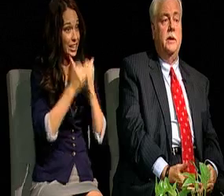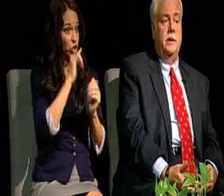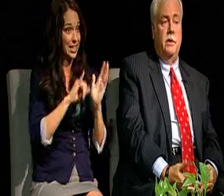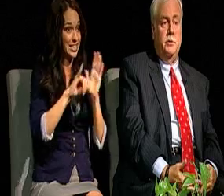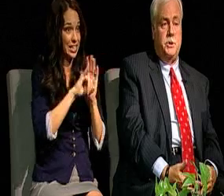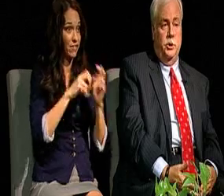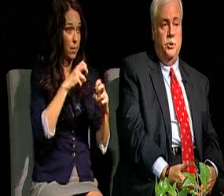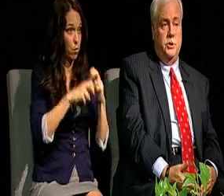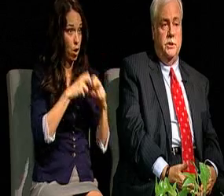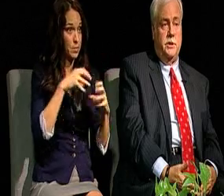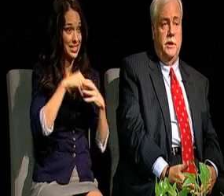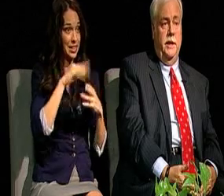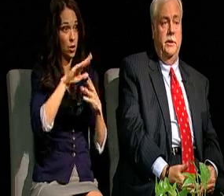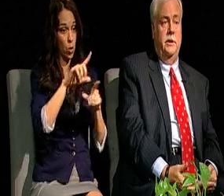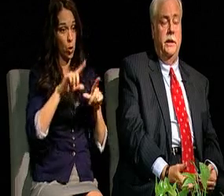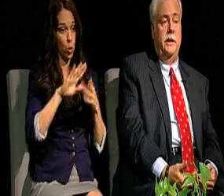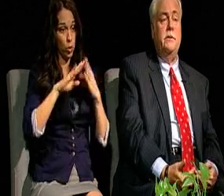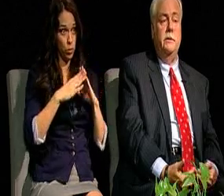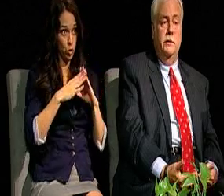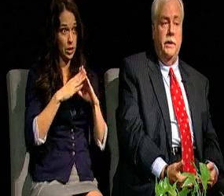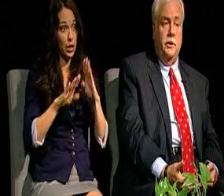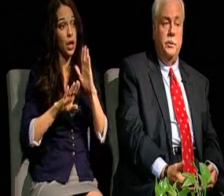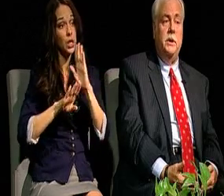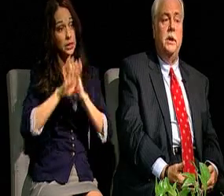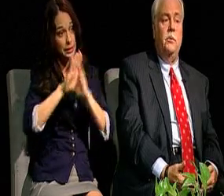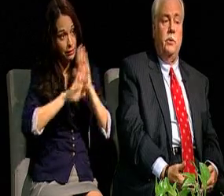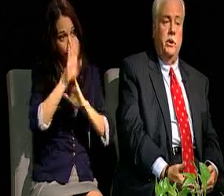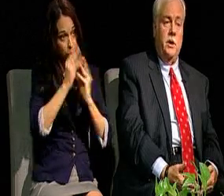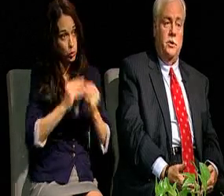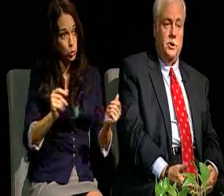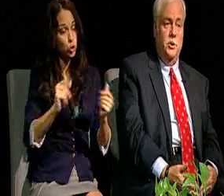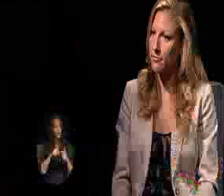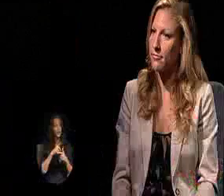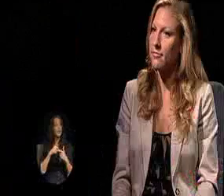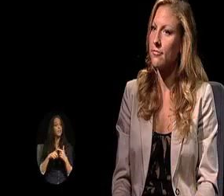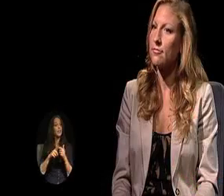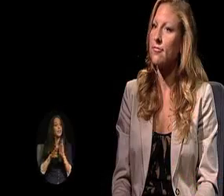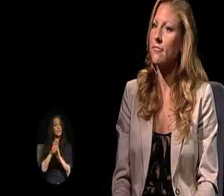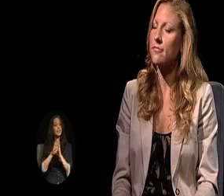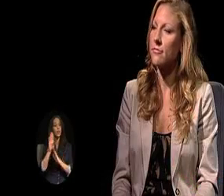They develop solutions and then they develop what we call solution stations